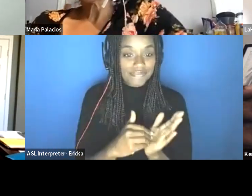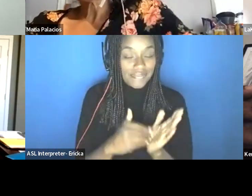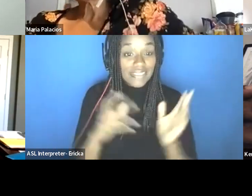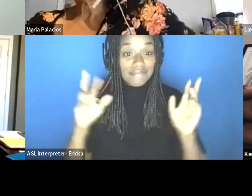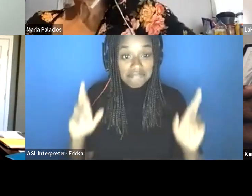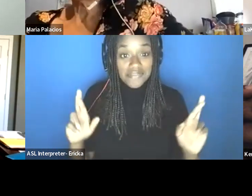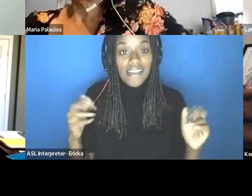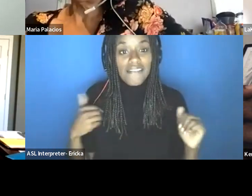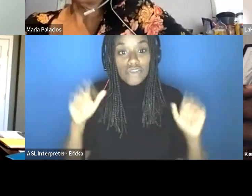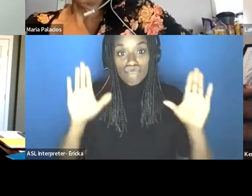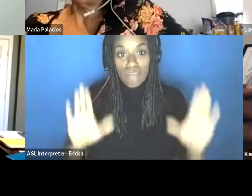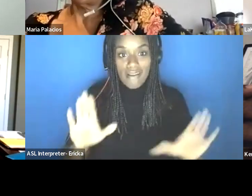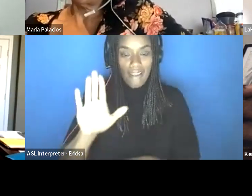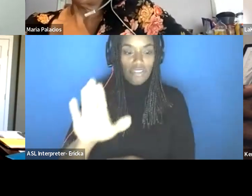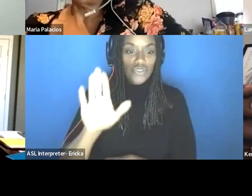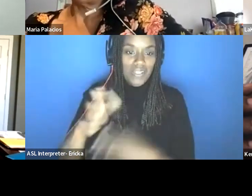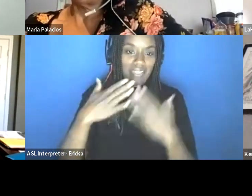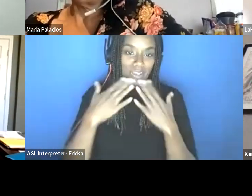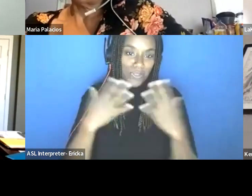So thank you all again.